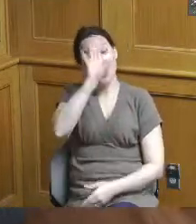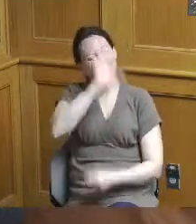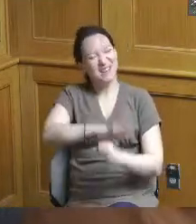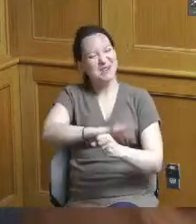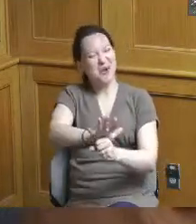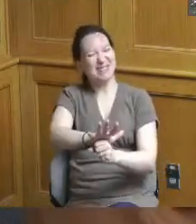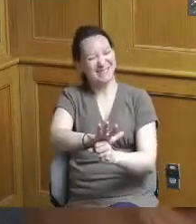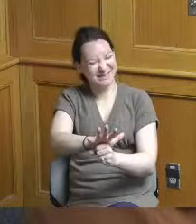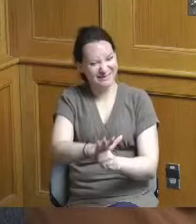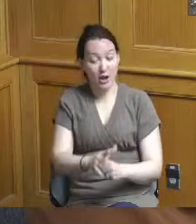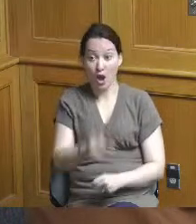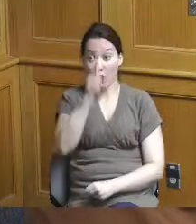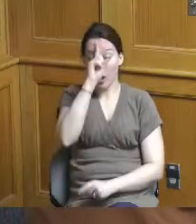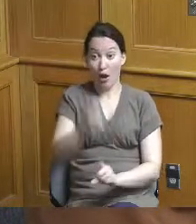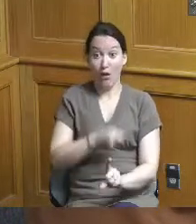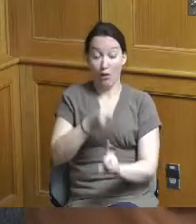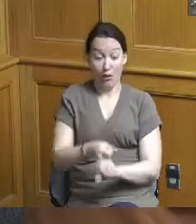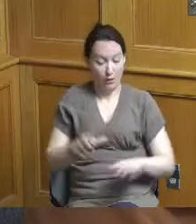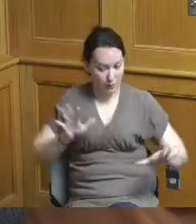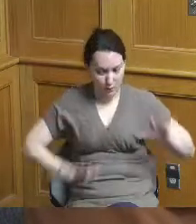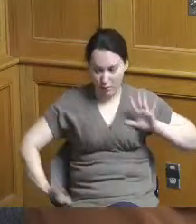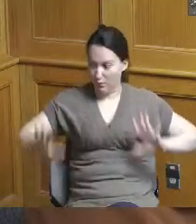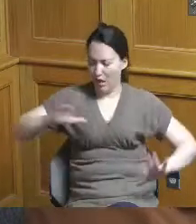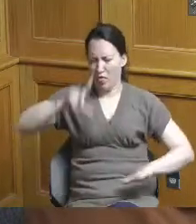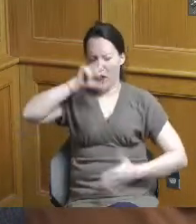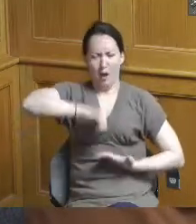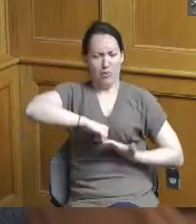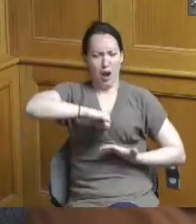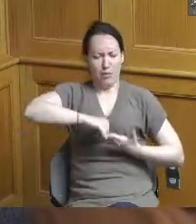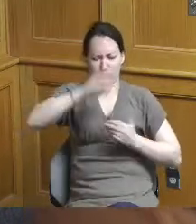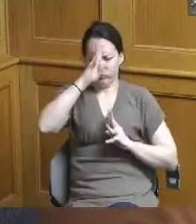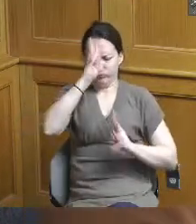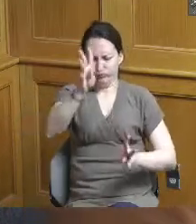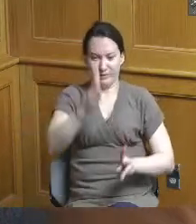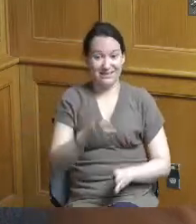we you know no one thought we could come up with anything and you know the best and the brightest